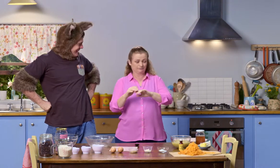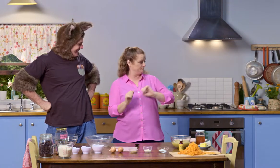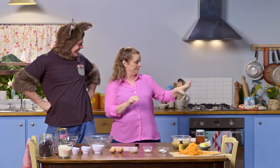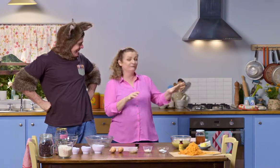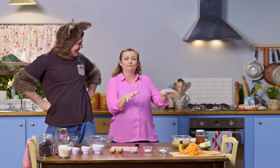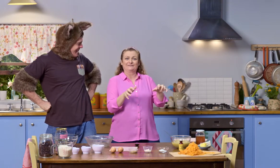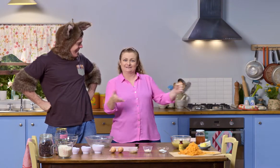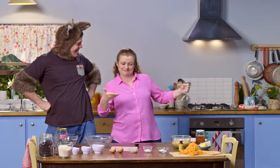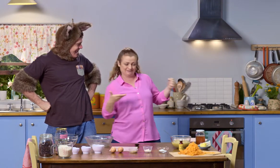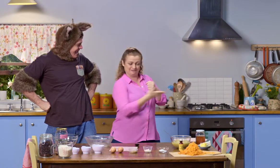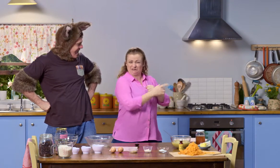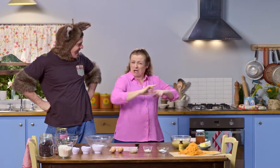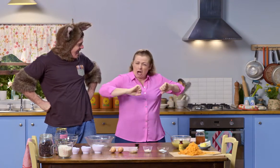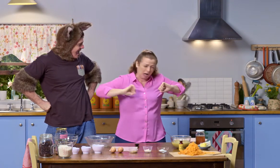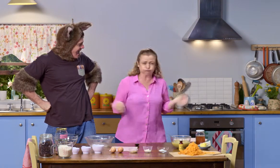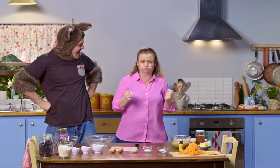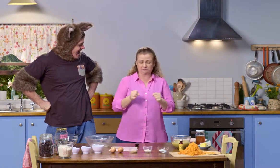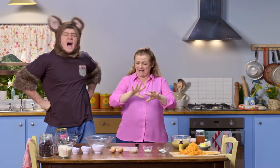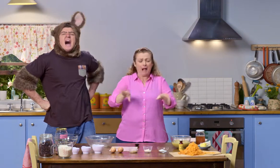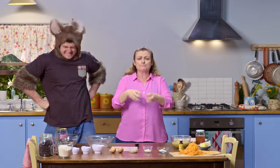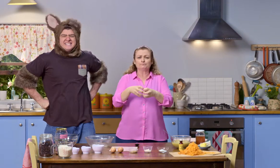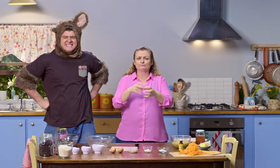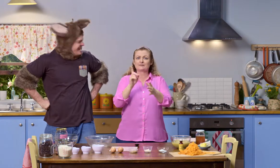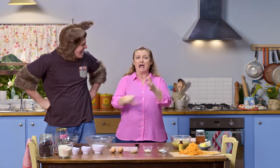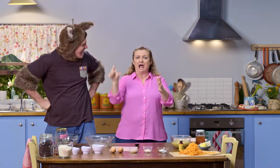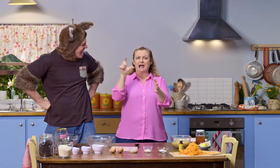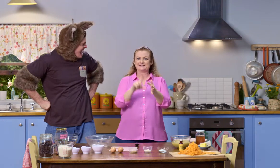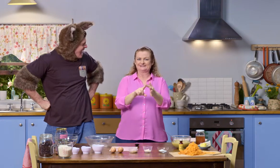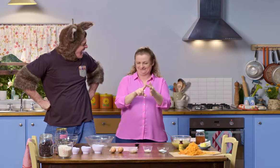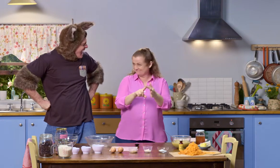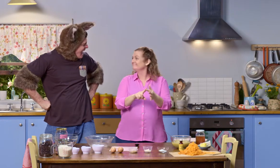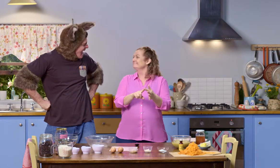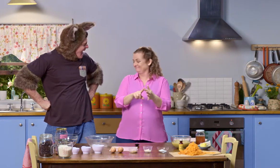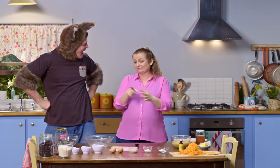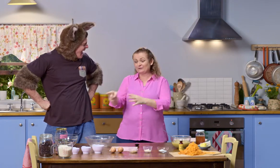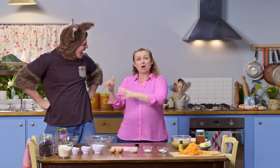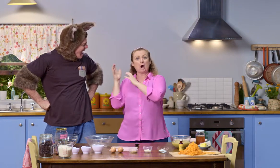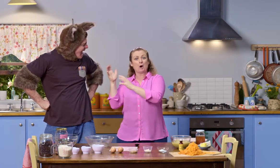and in the freezer it's so cold that it becomes solid, which is ice.